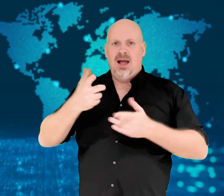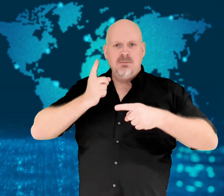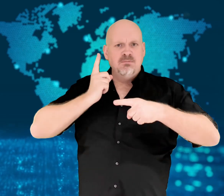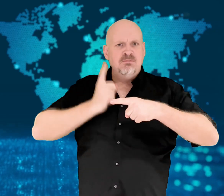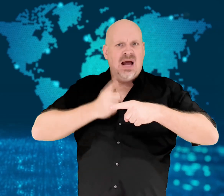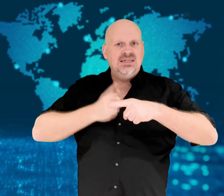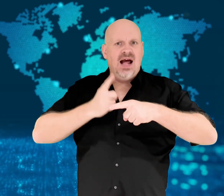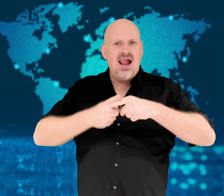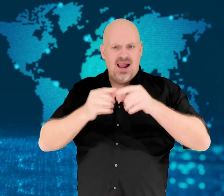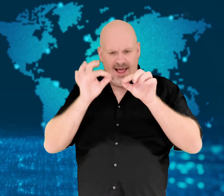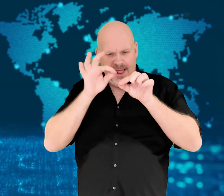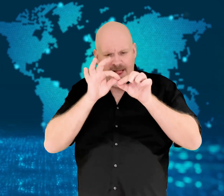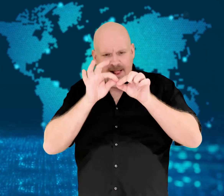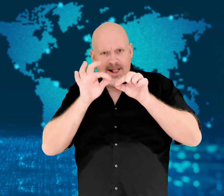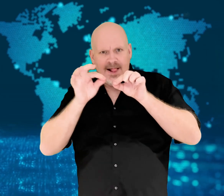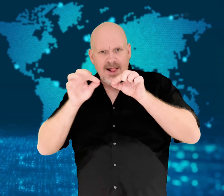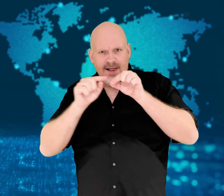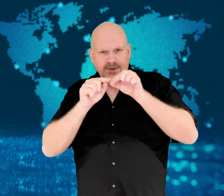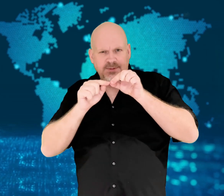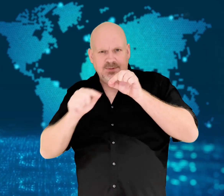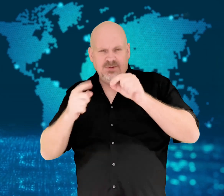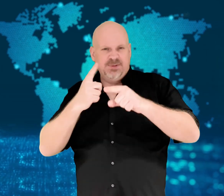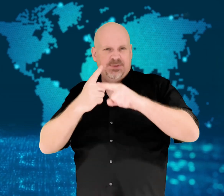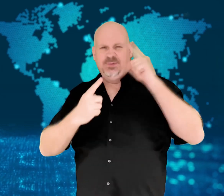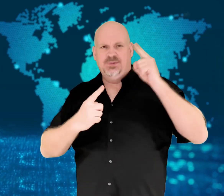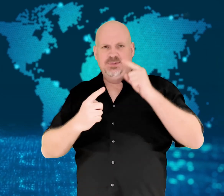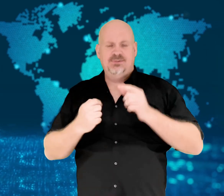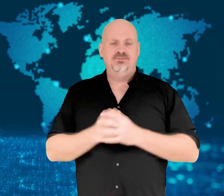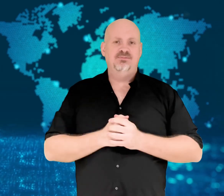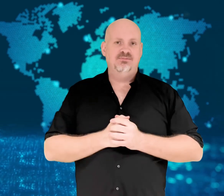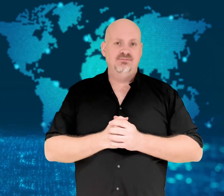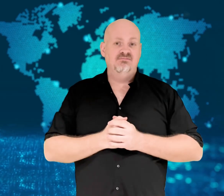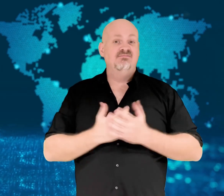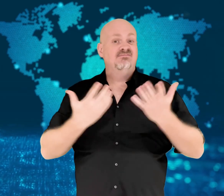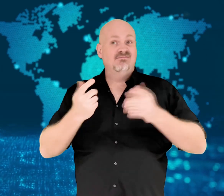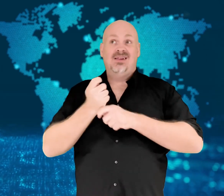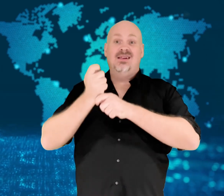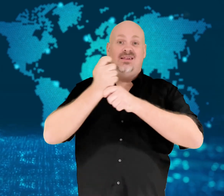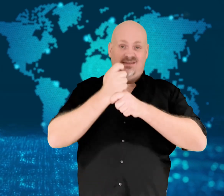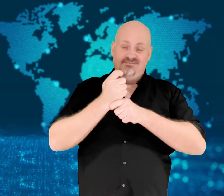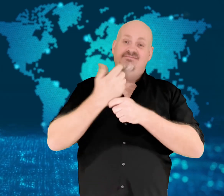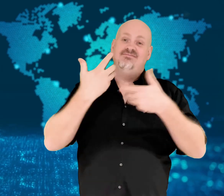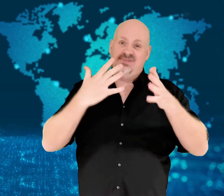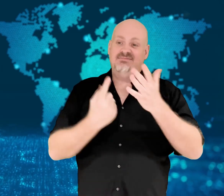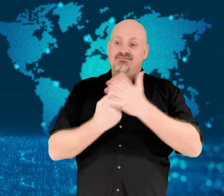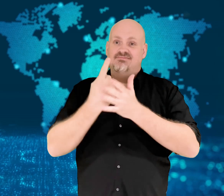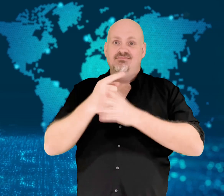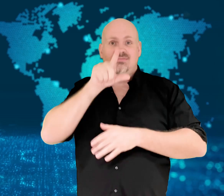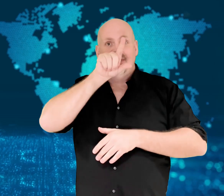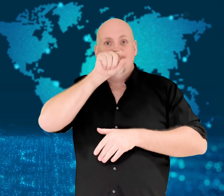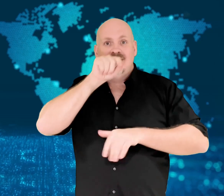The powdered glass slices opponents' stings when in the air.